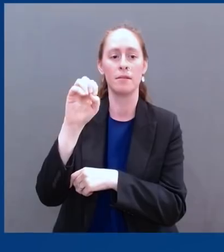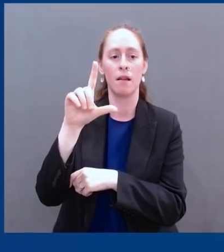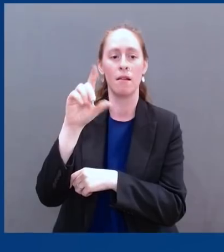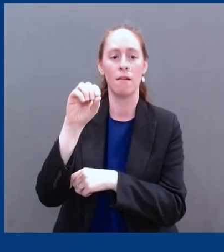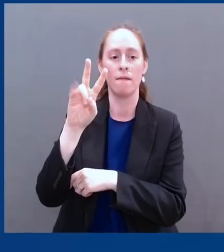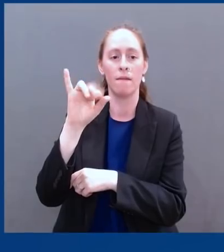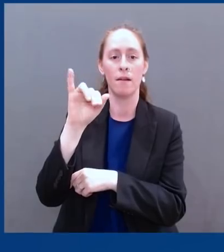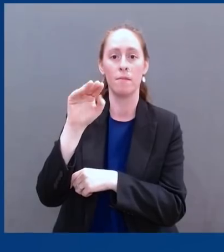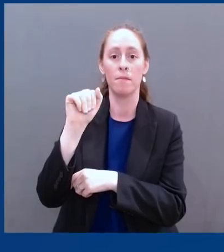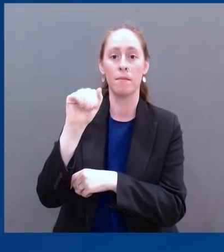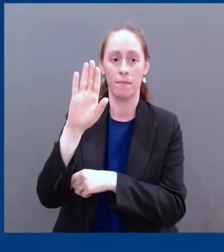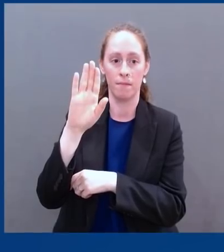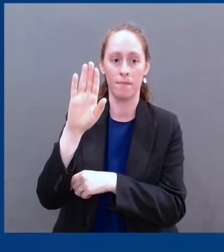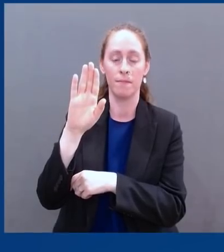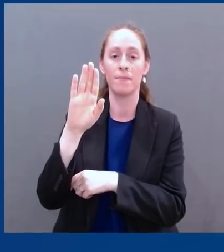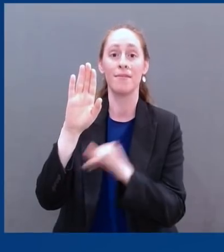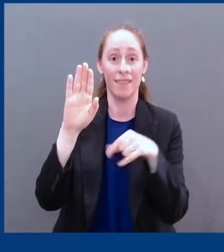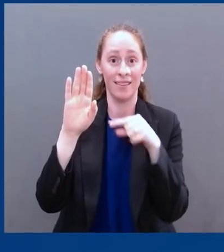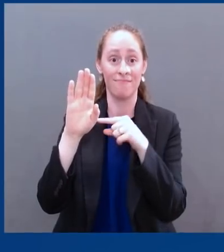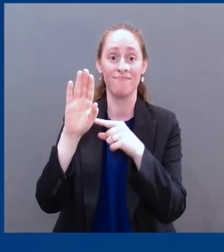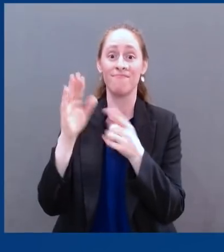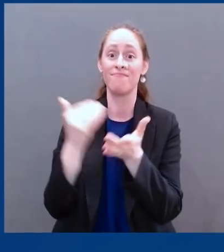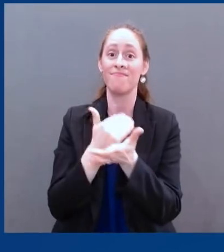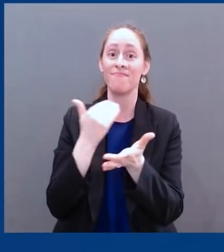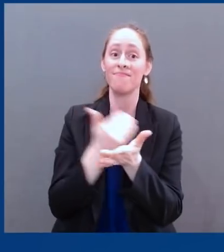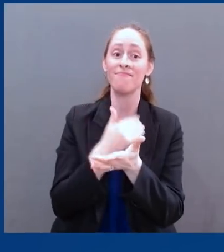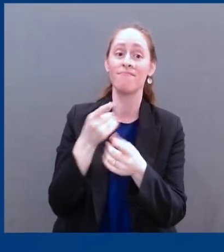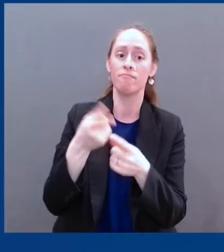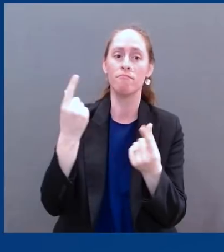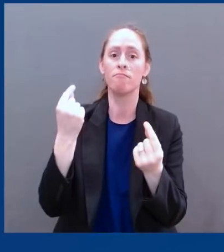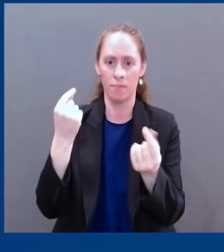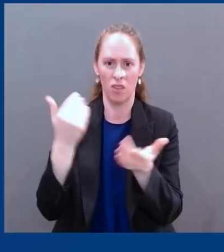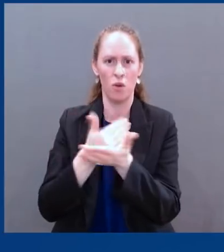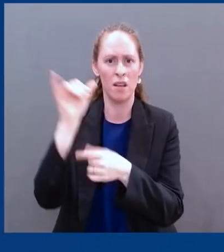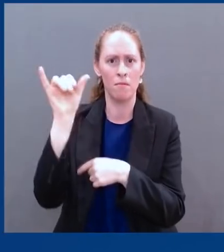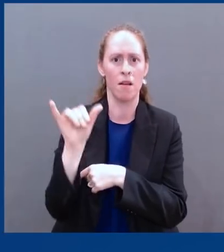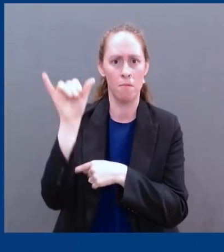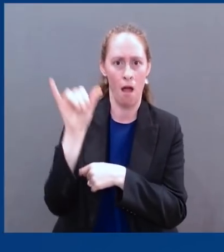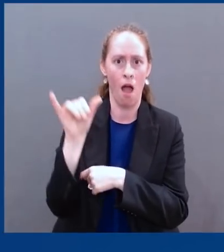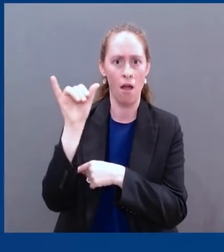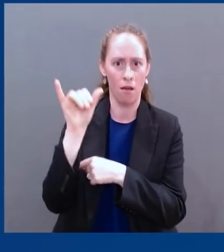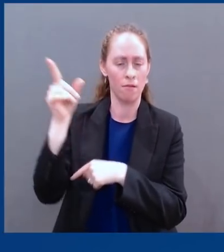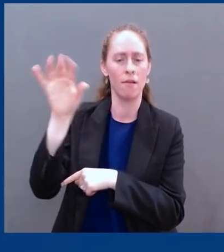The FDA authorized this new monoclonal antibody for the treatment of COVID-19